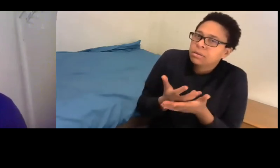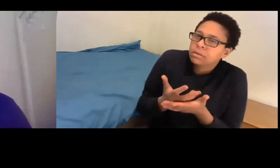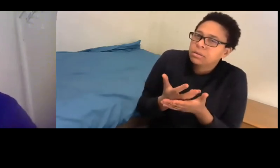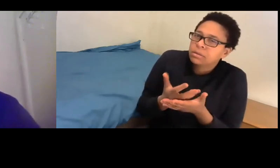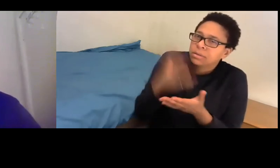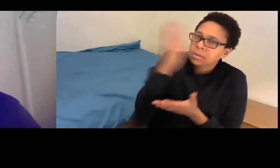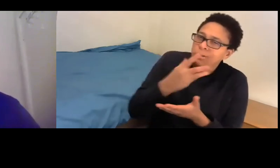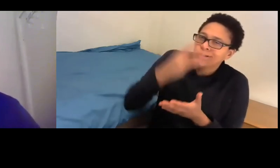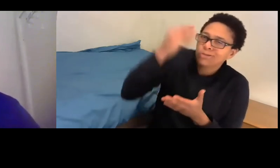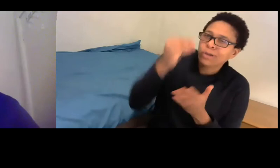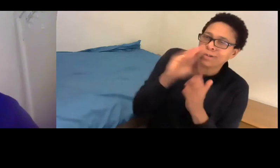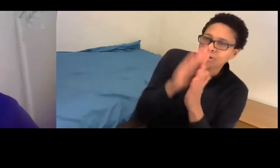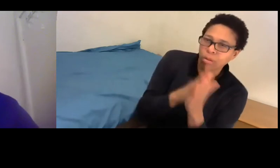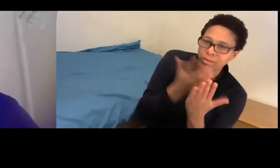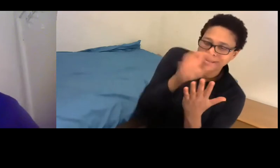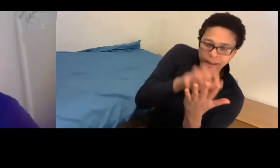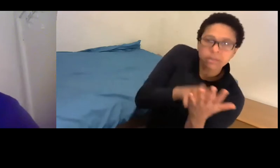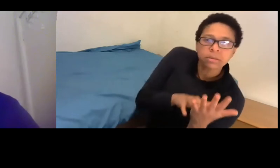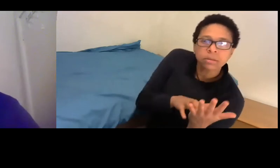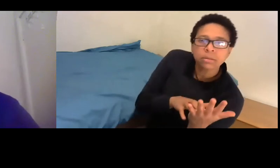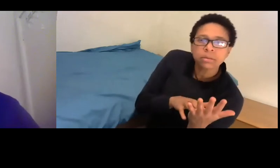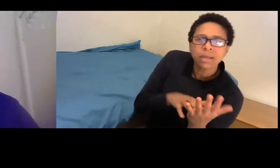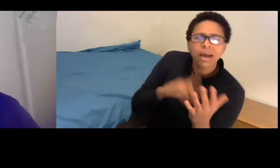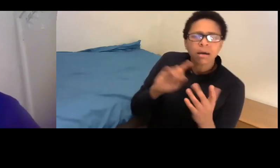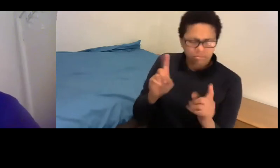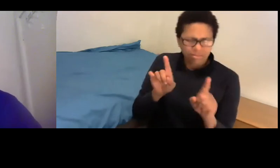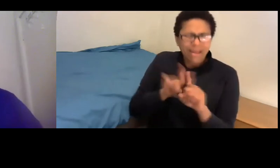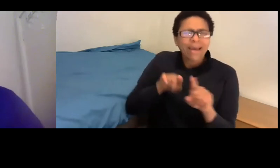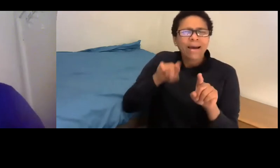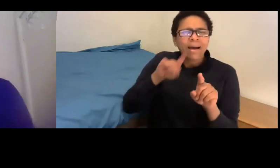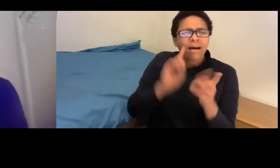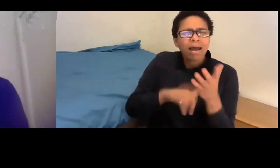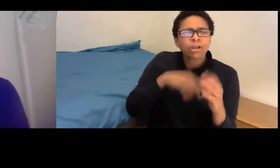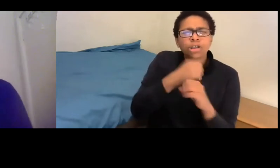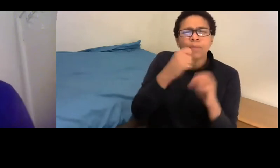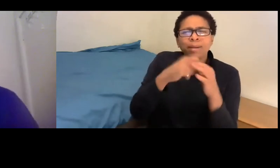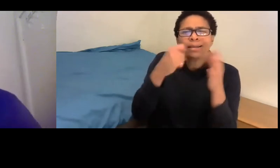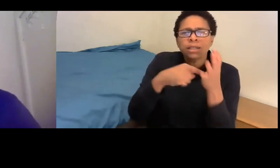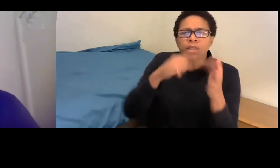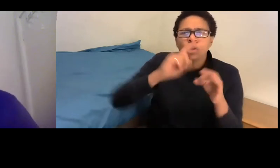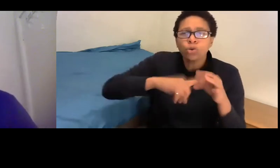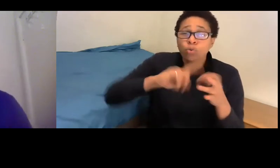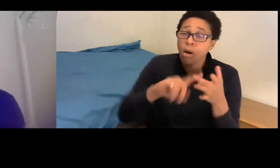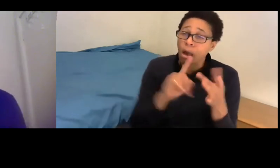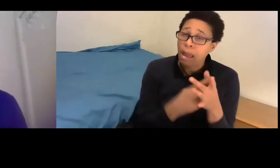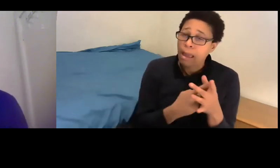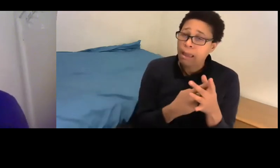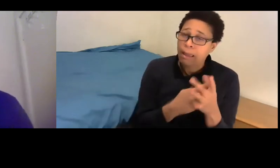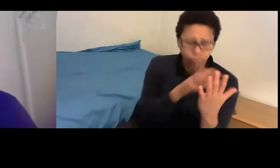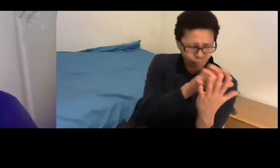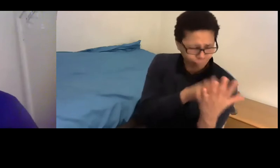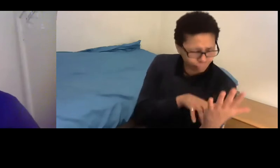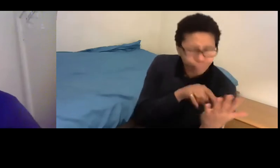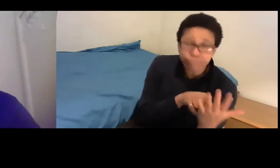comes to LGBTQI inclusion in Islam, because texts need to be interpreted, and they are interpreted differently in